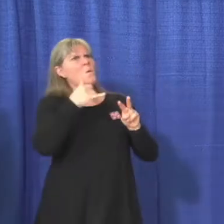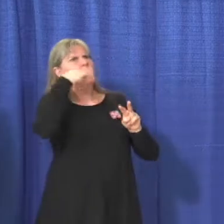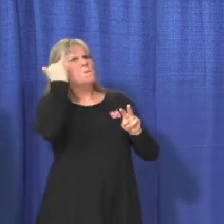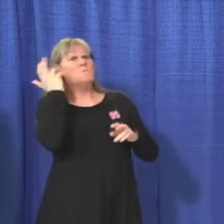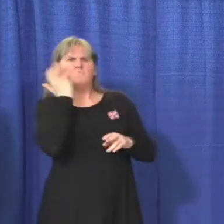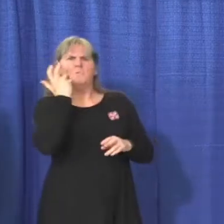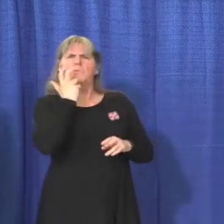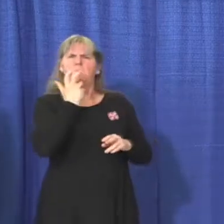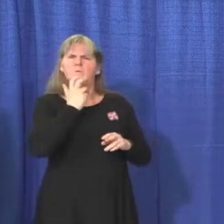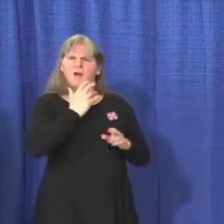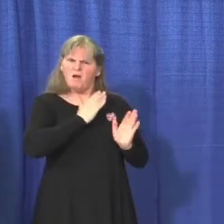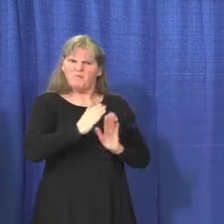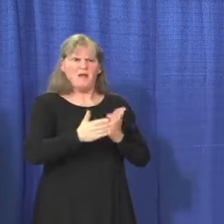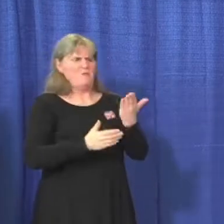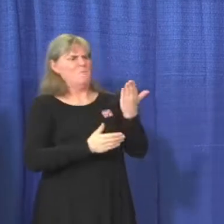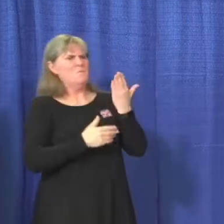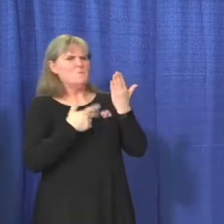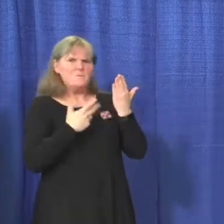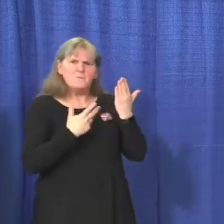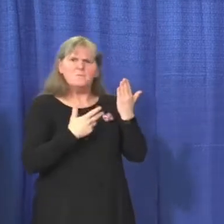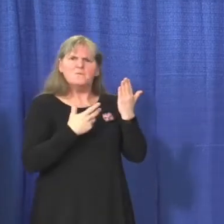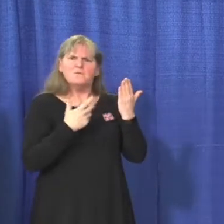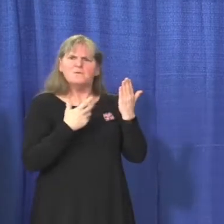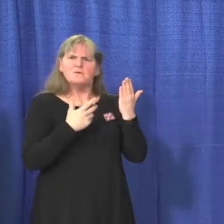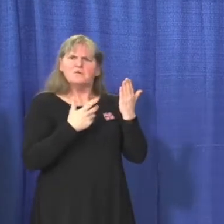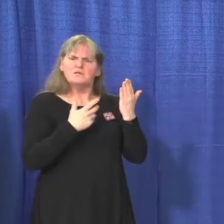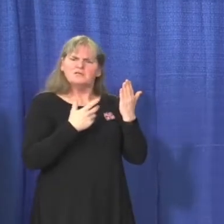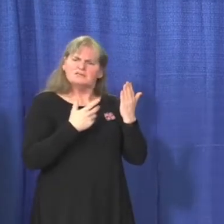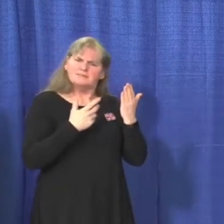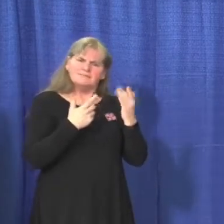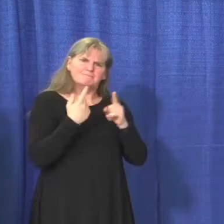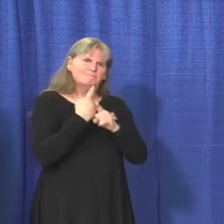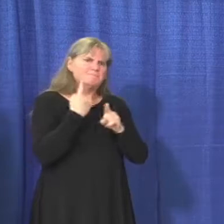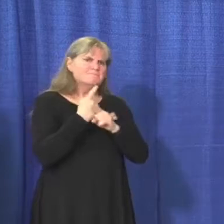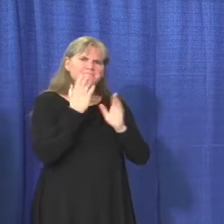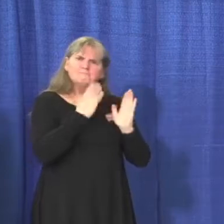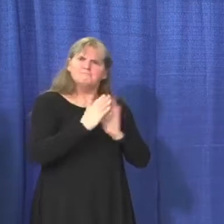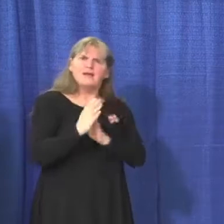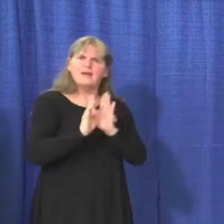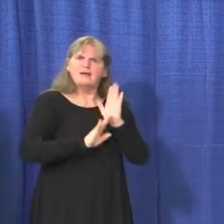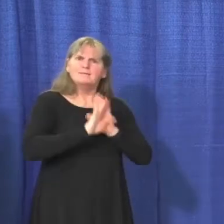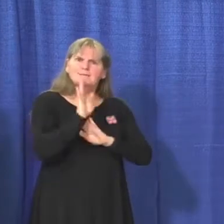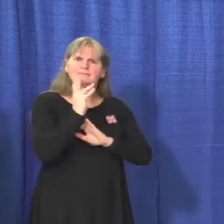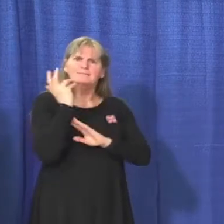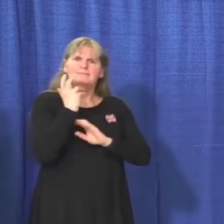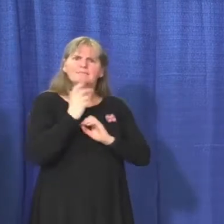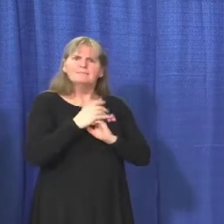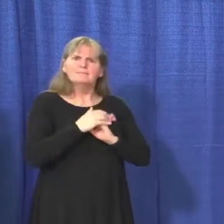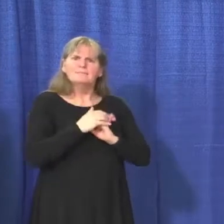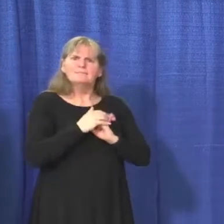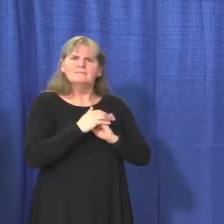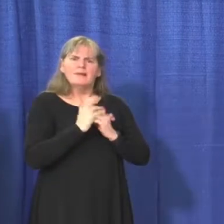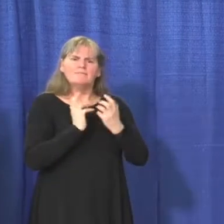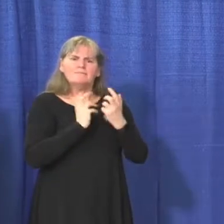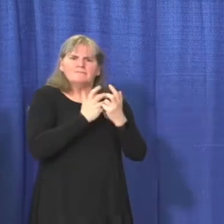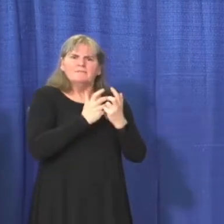in terms of having a well thought out, value based plan that absolutely fits with where